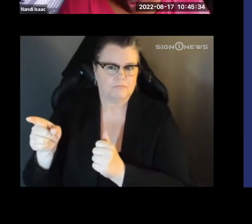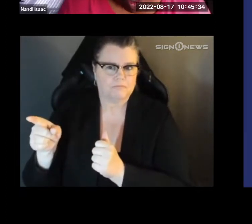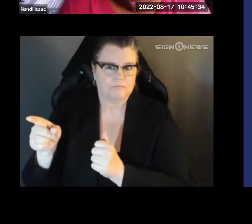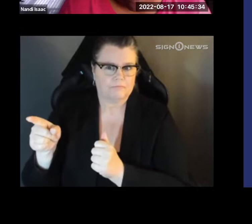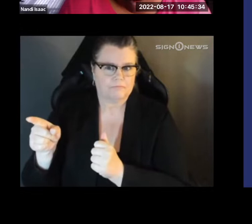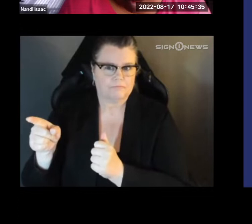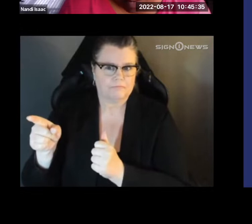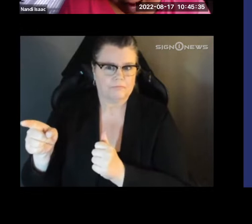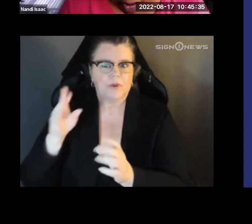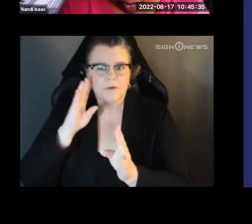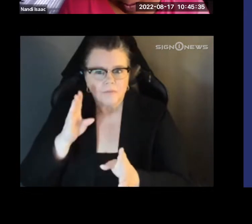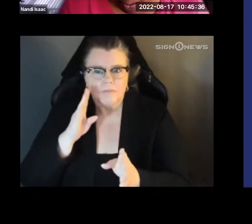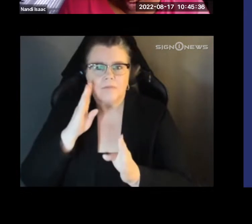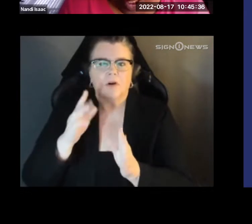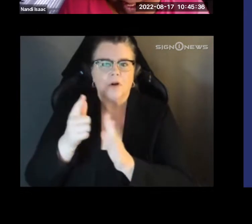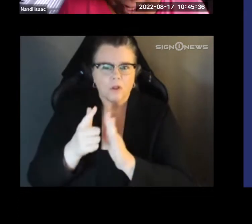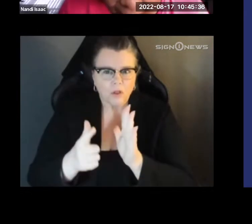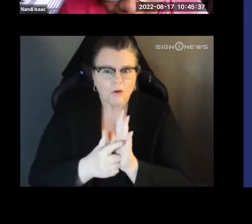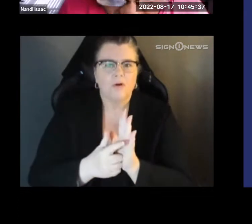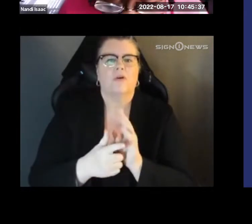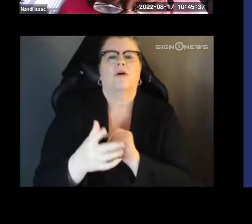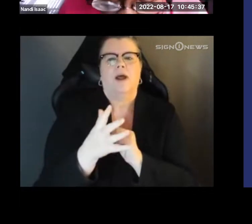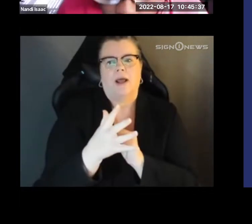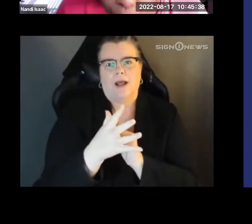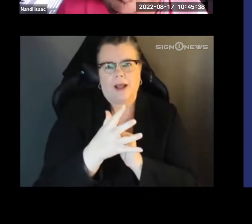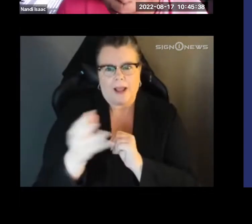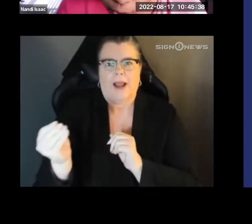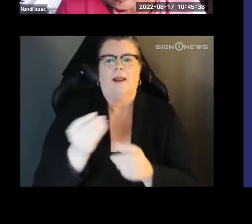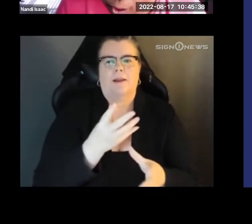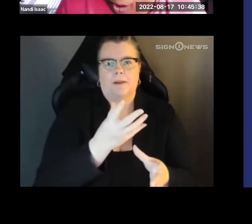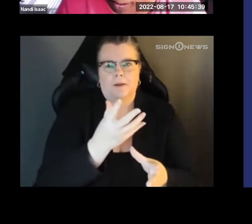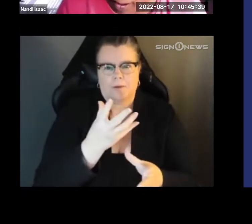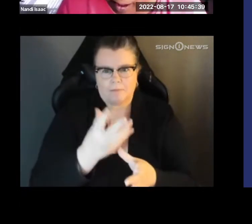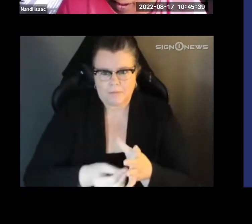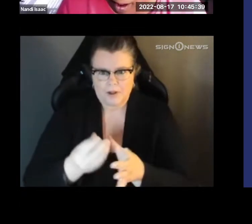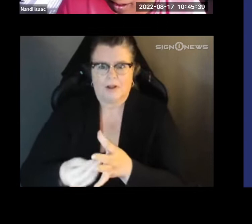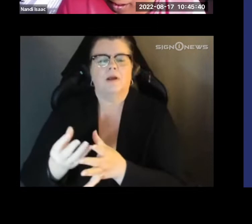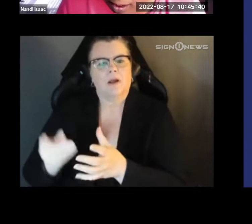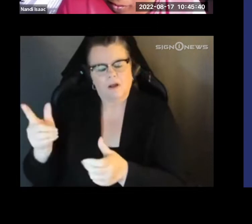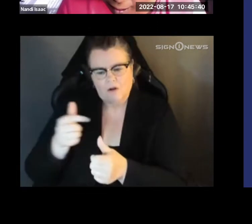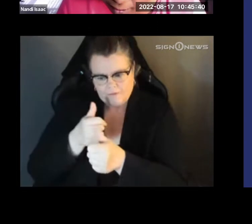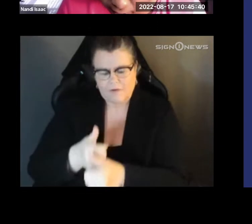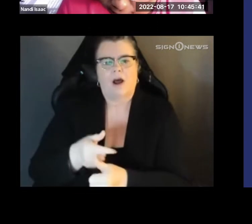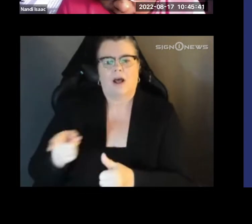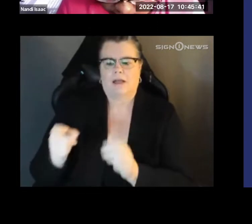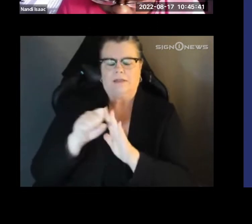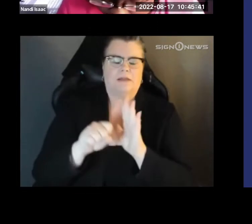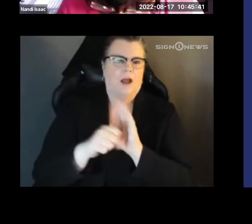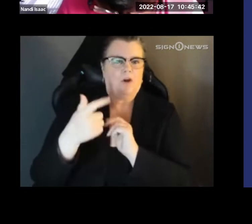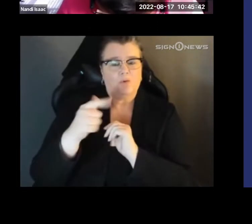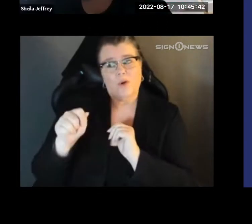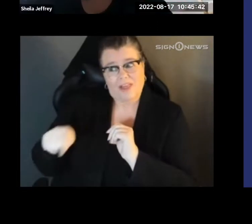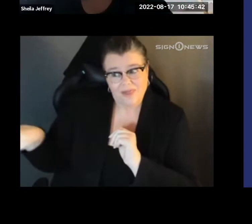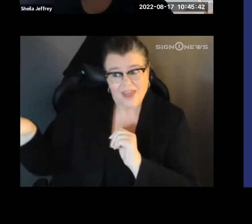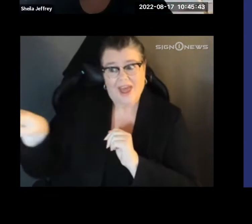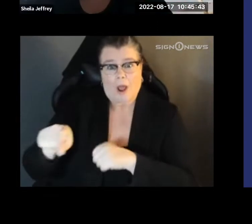our voice man really elected officials we will work to protect our rights done